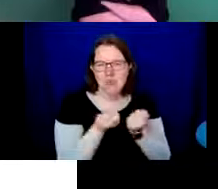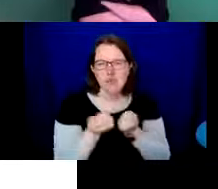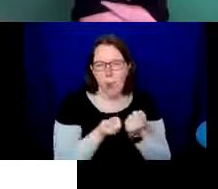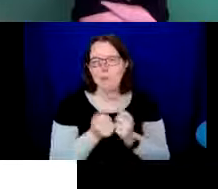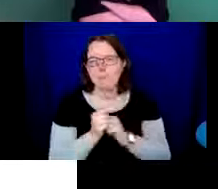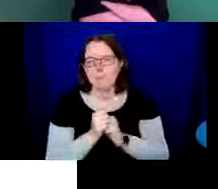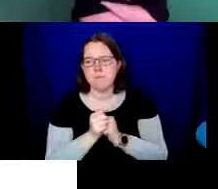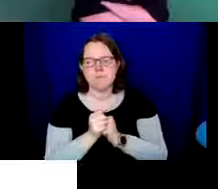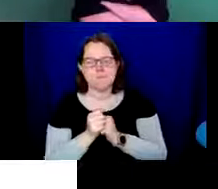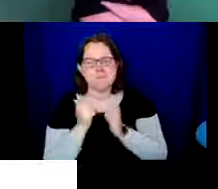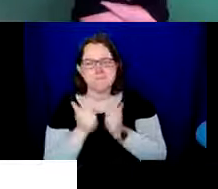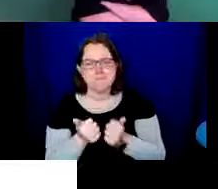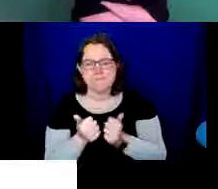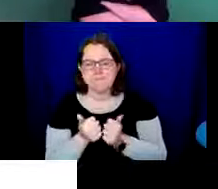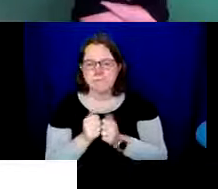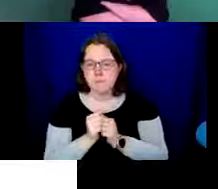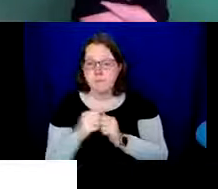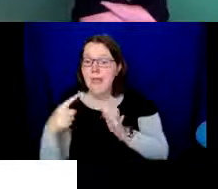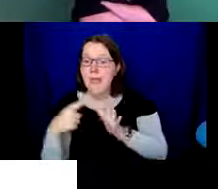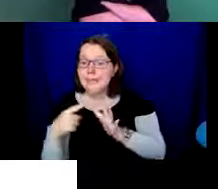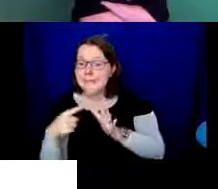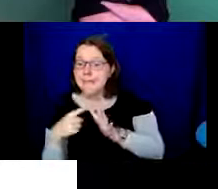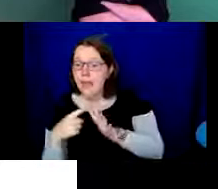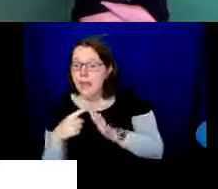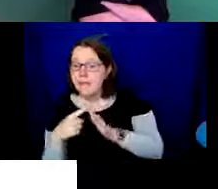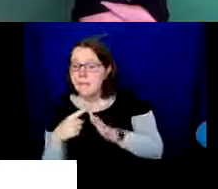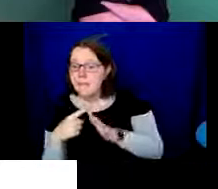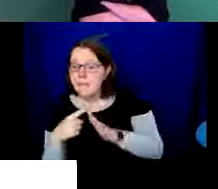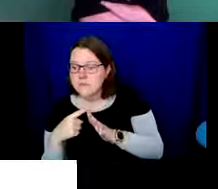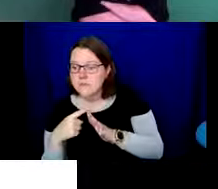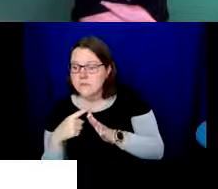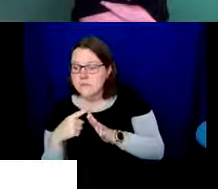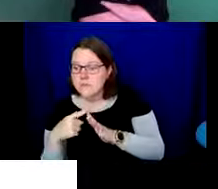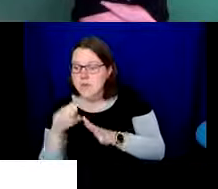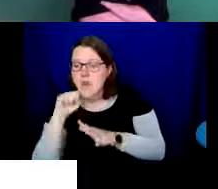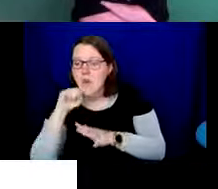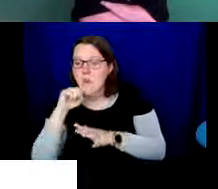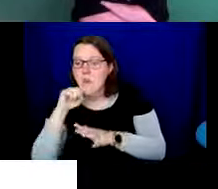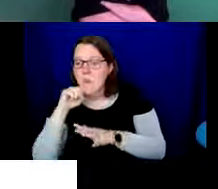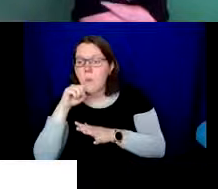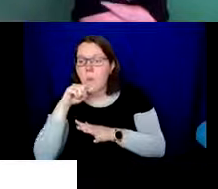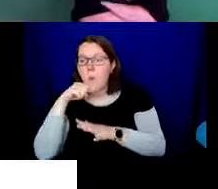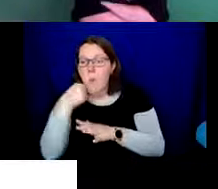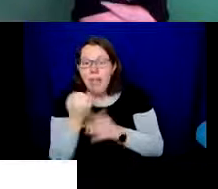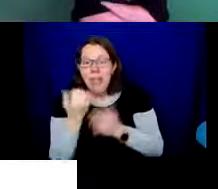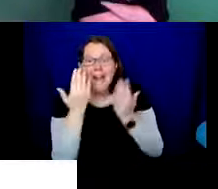will you prioritize pairing local artists institutions or is it a completely open field